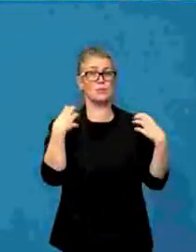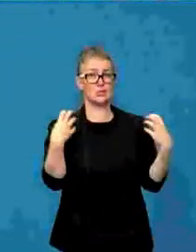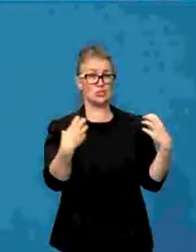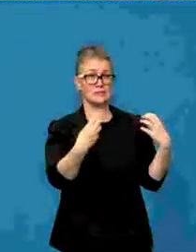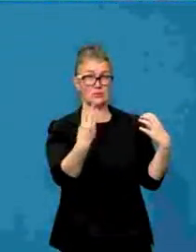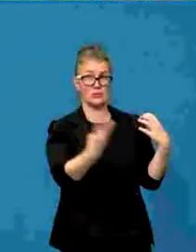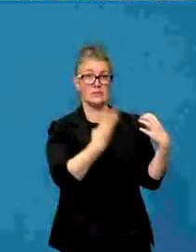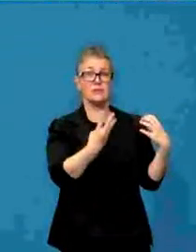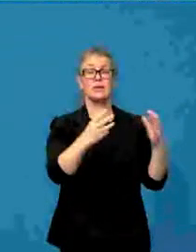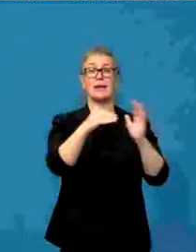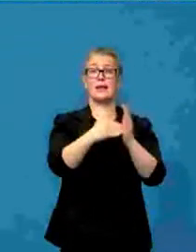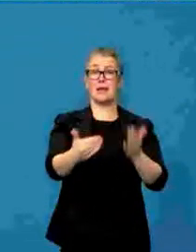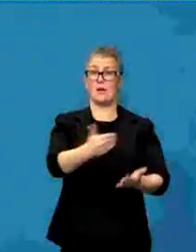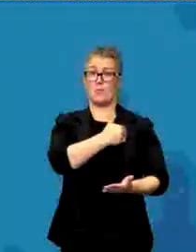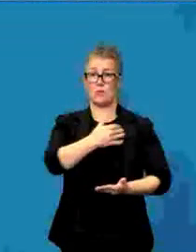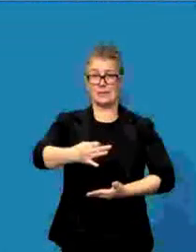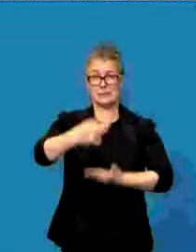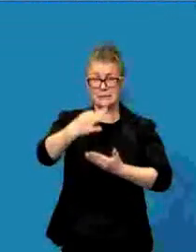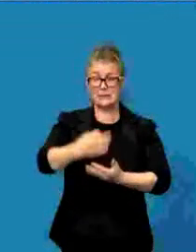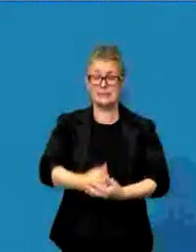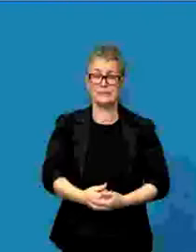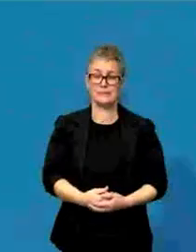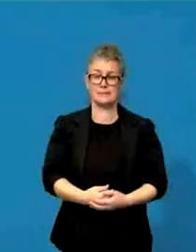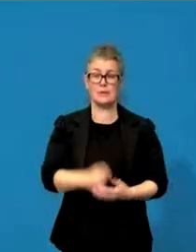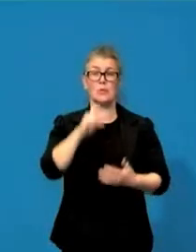It takes us to the morning tea break. If we might adjourn until 12.20.